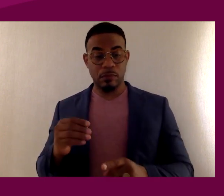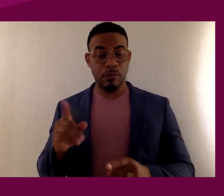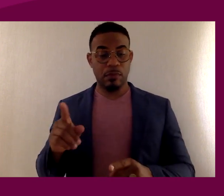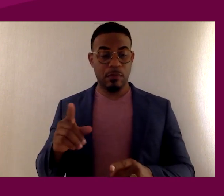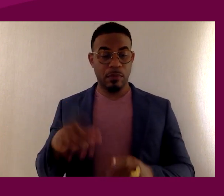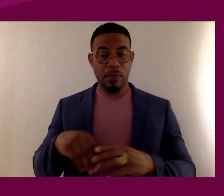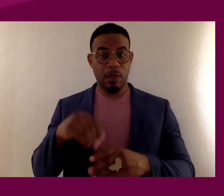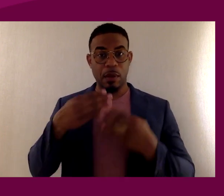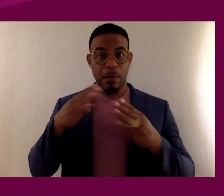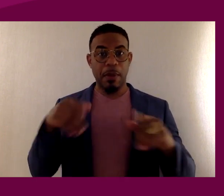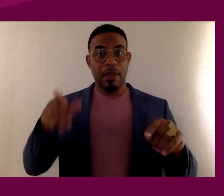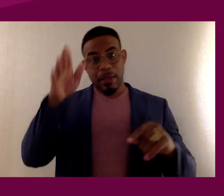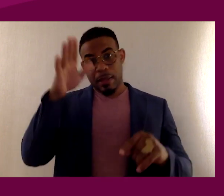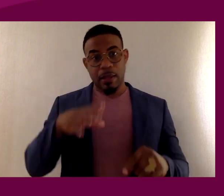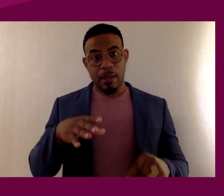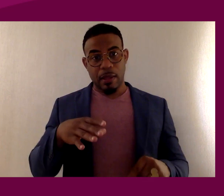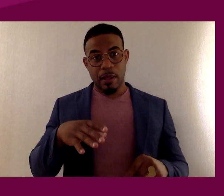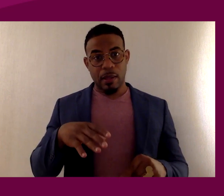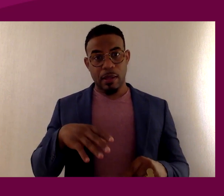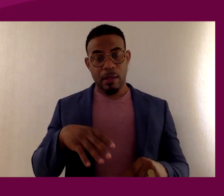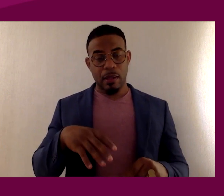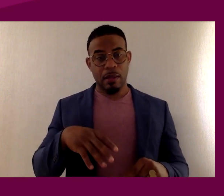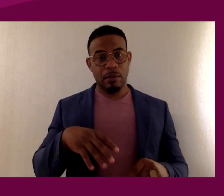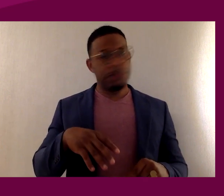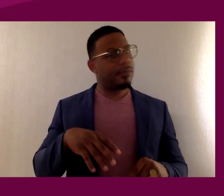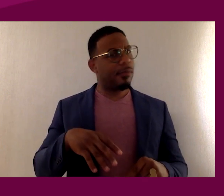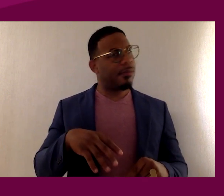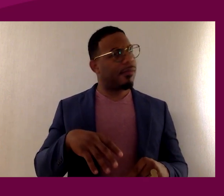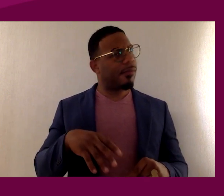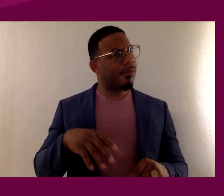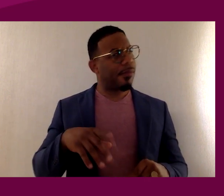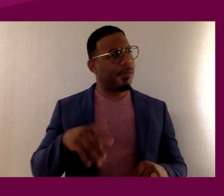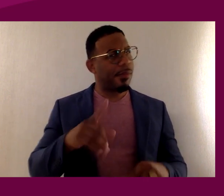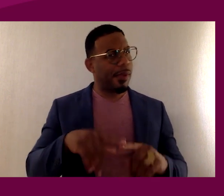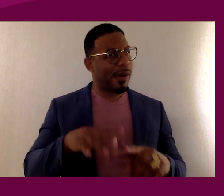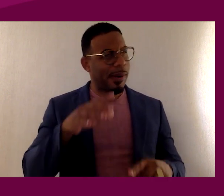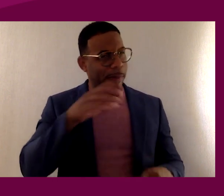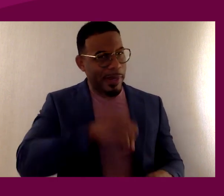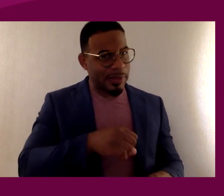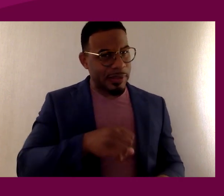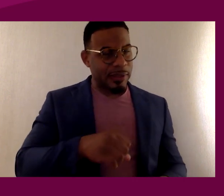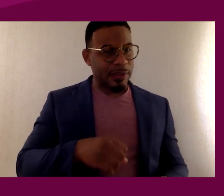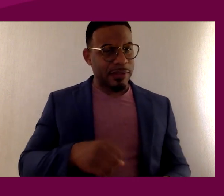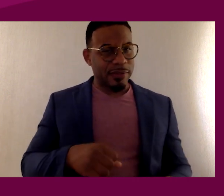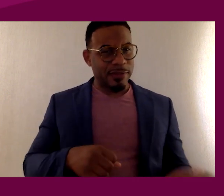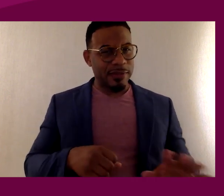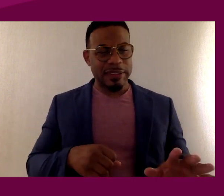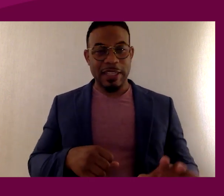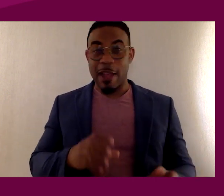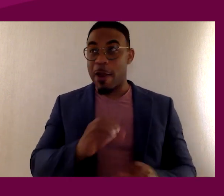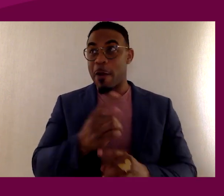I took him there. And he's out in public. This guy you can't miss him.